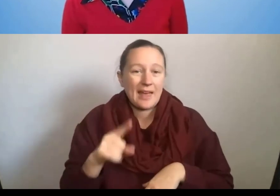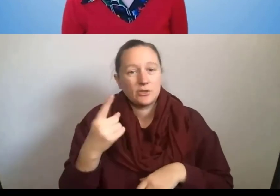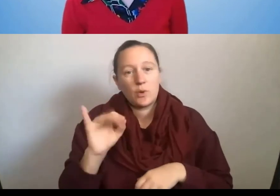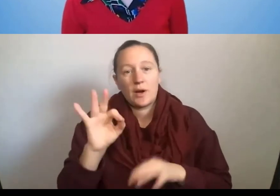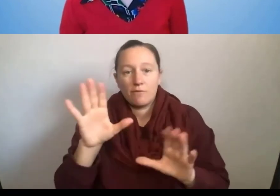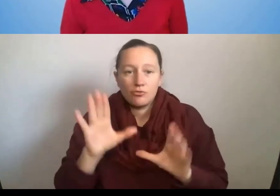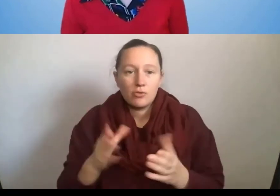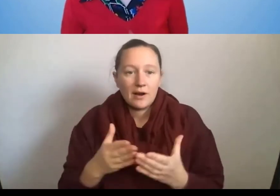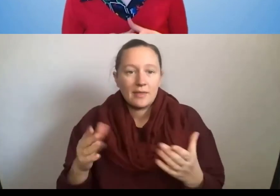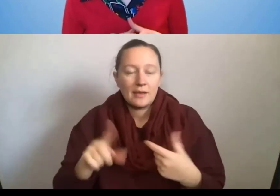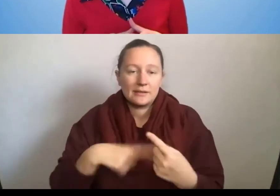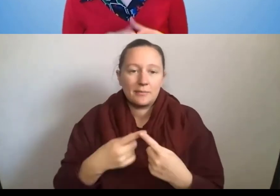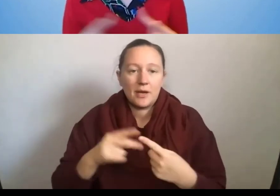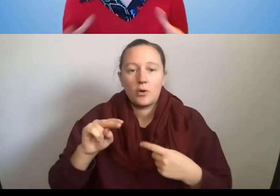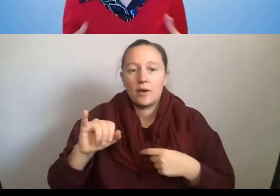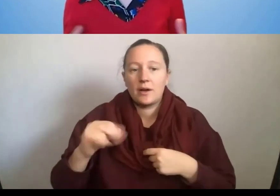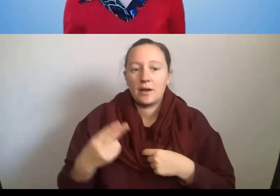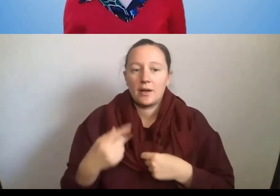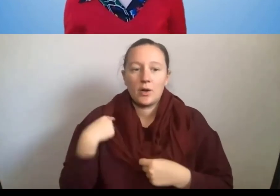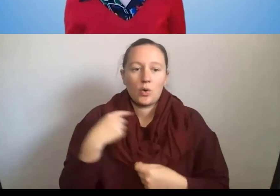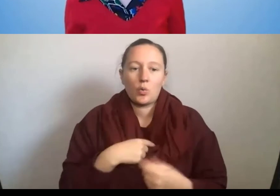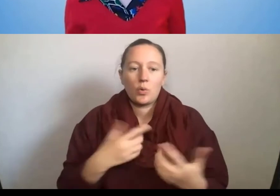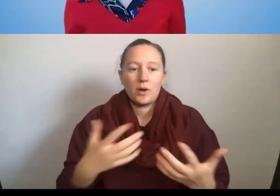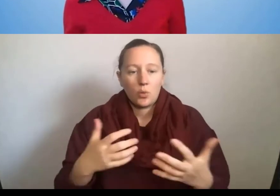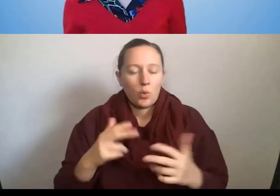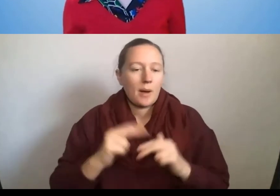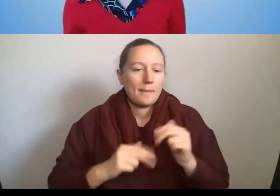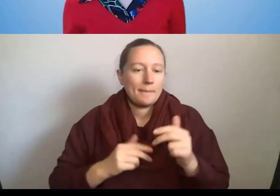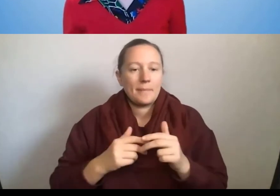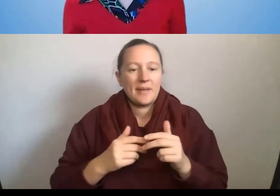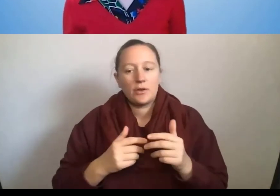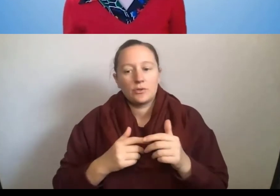is we're really trying to build support for those companies.